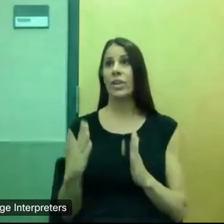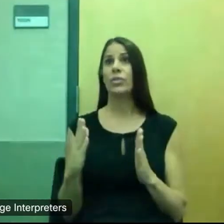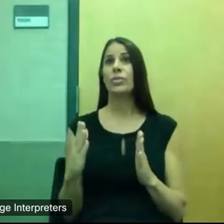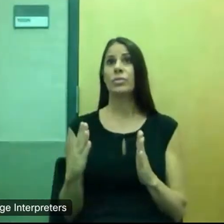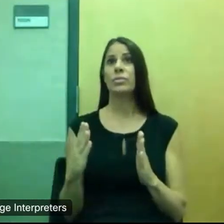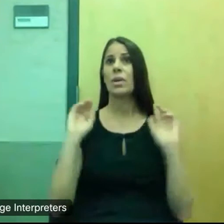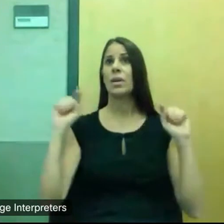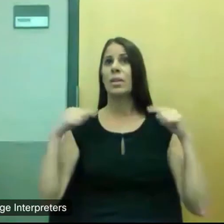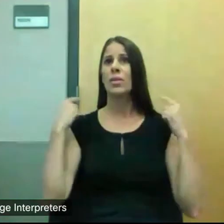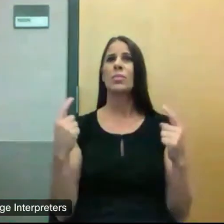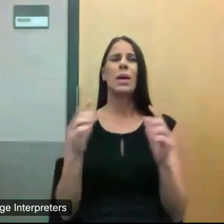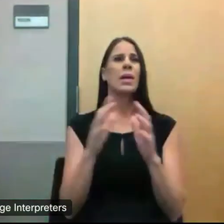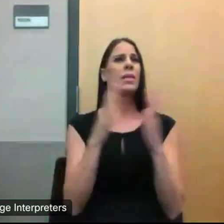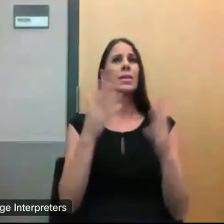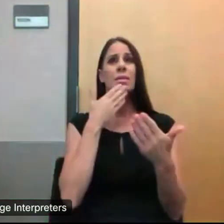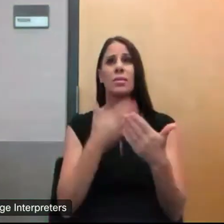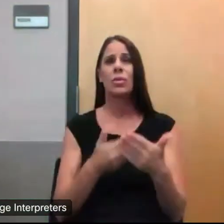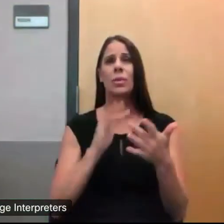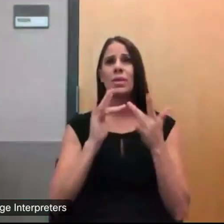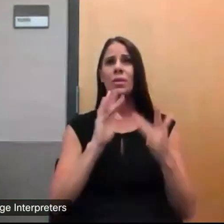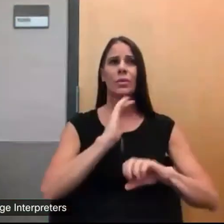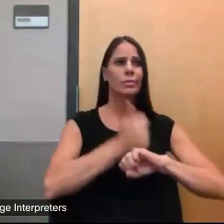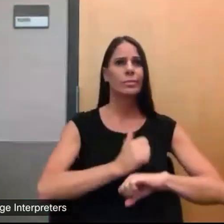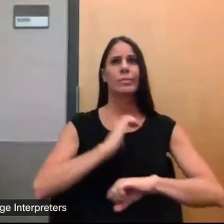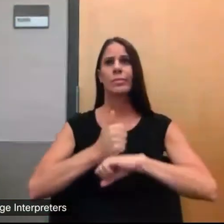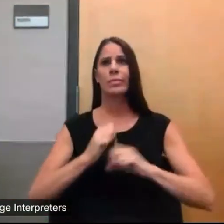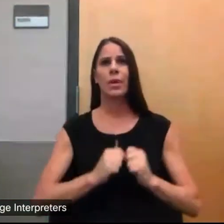networks built up, not only in Houston, but I would imagine another other cities around